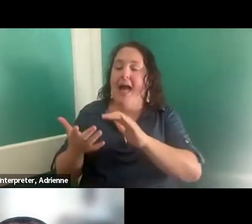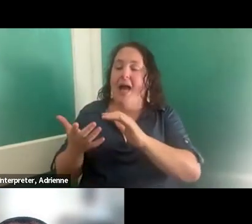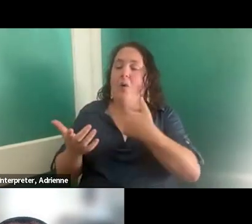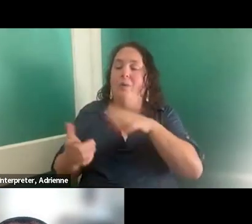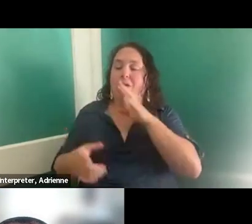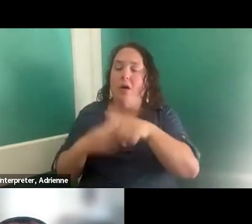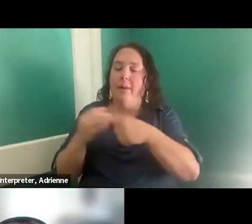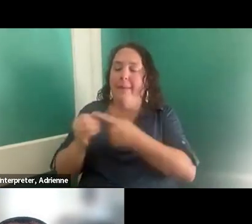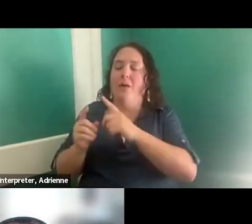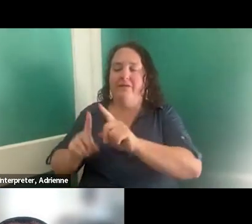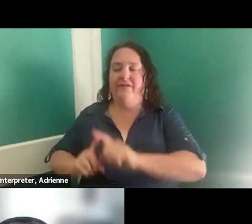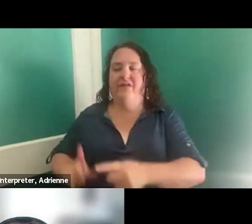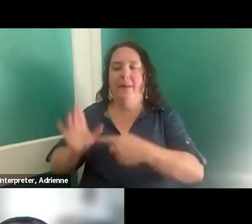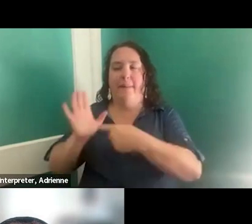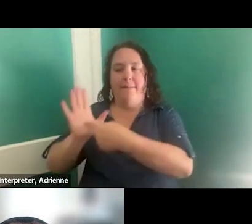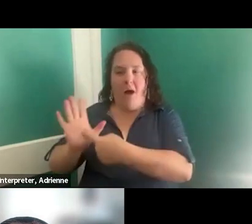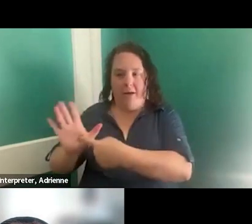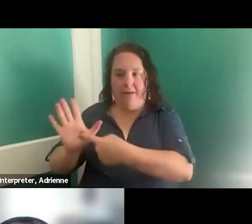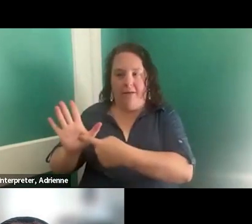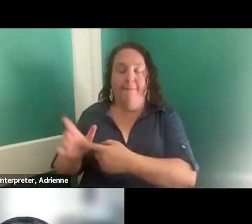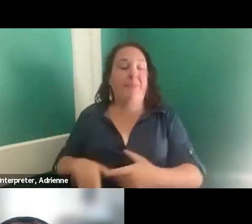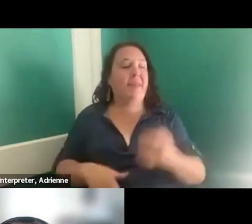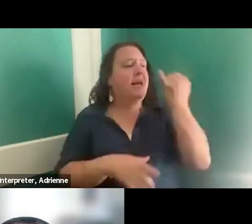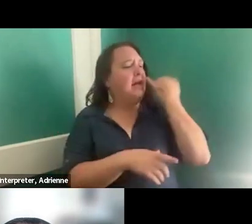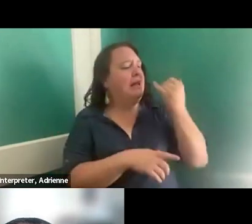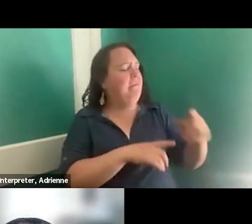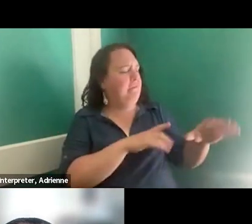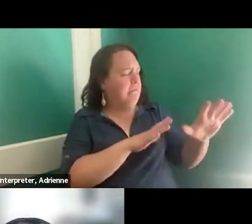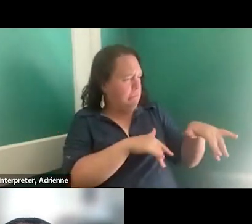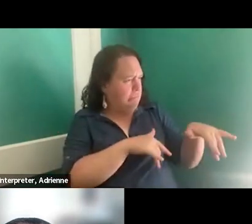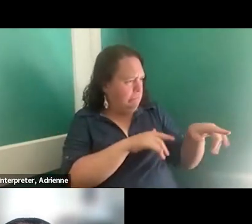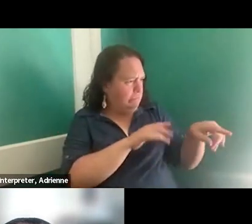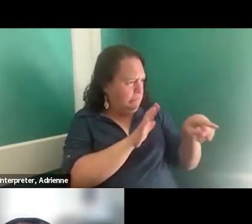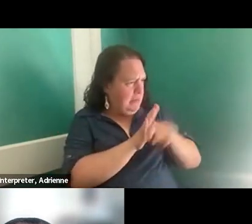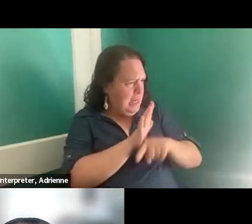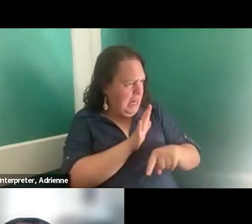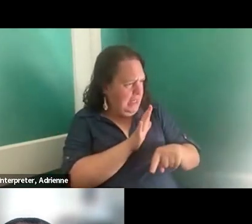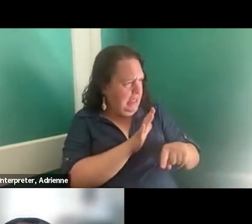critique work on disability that is not disability studies.